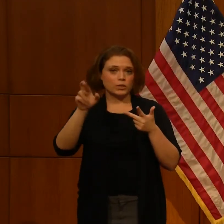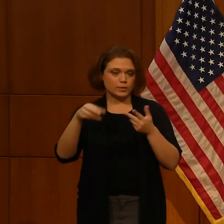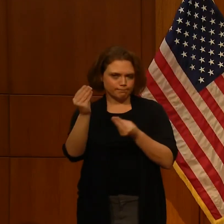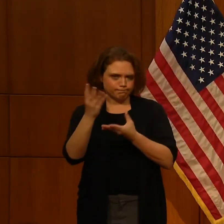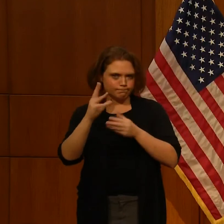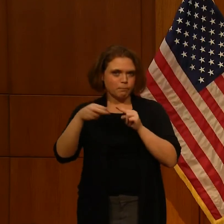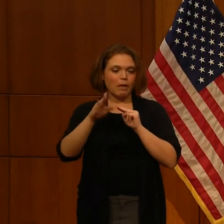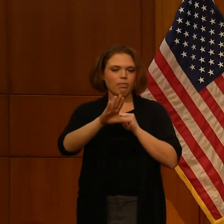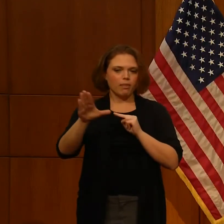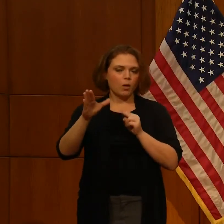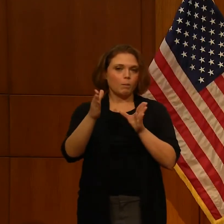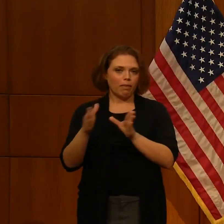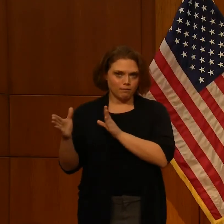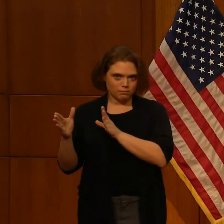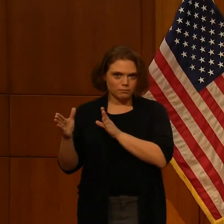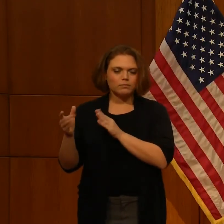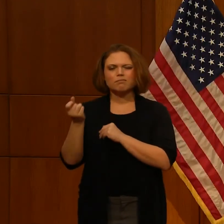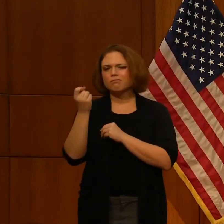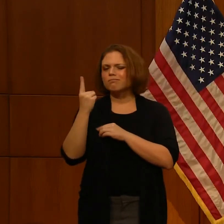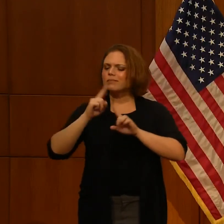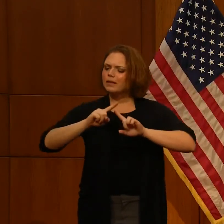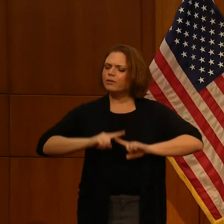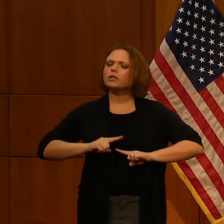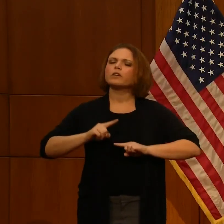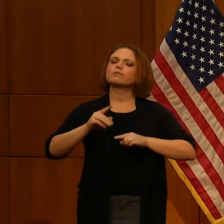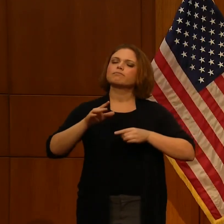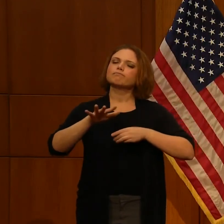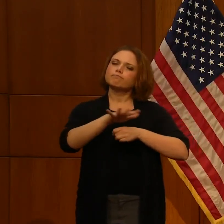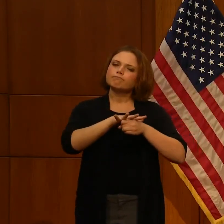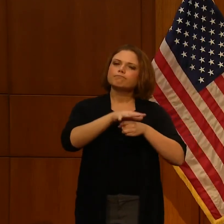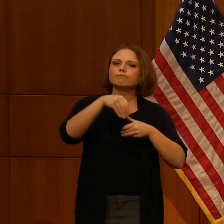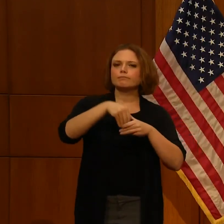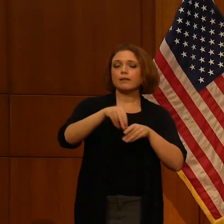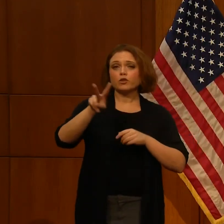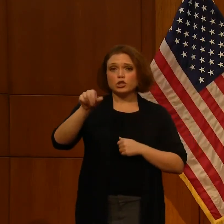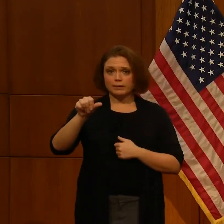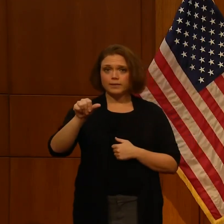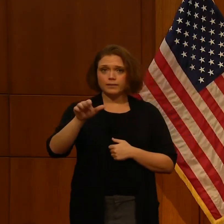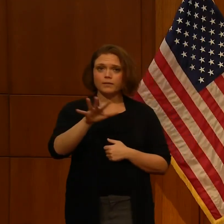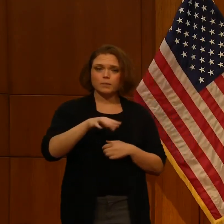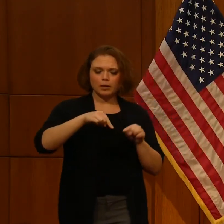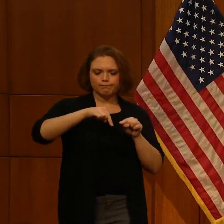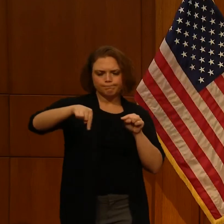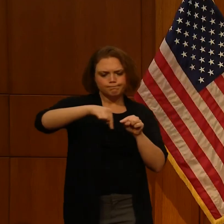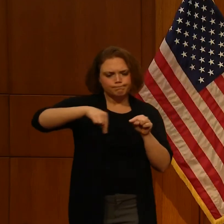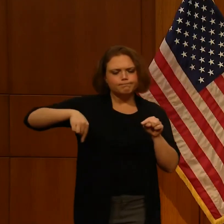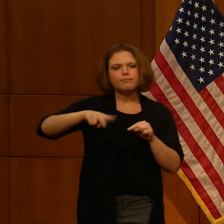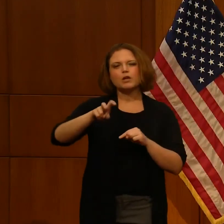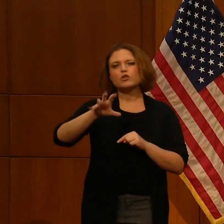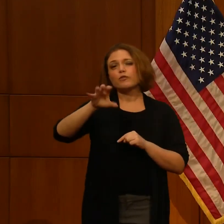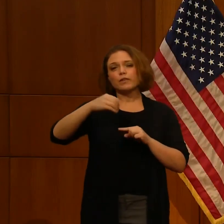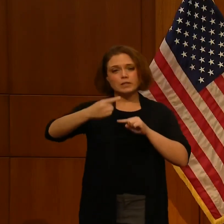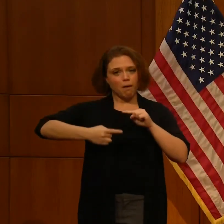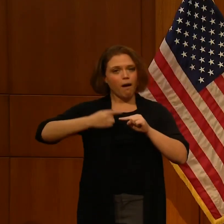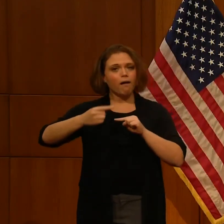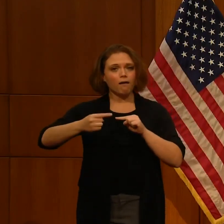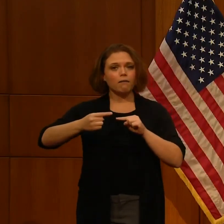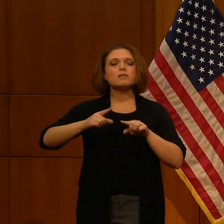RICHMOND TO SPEAK ABOUT THEIR PLANS. THEY ARE FROM DIFFERENT